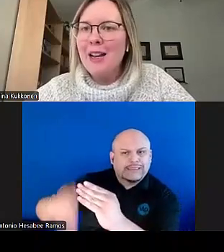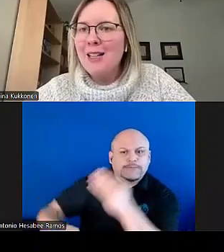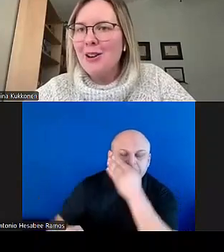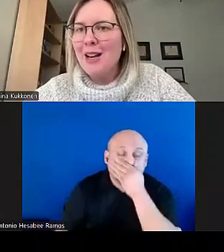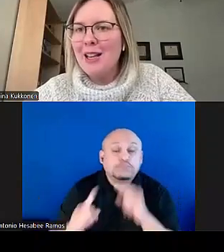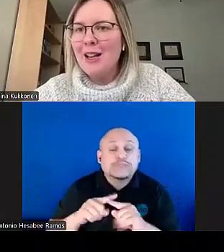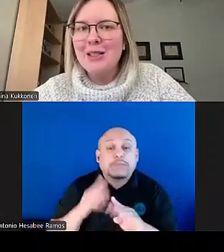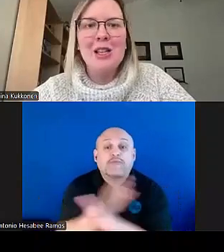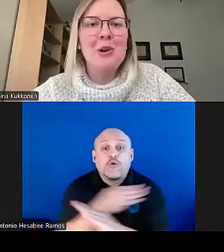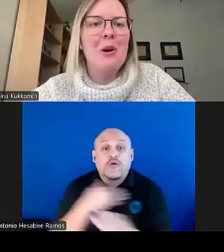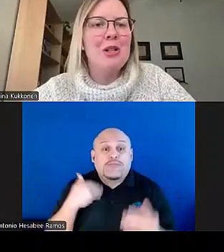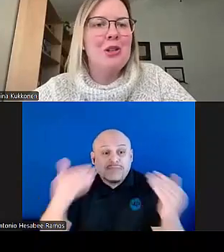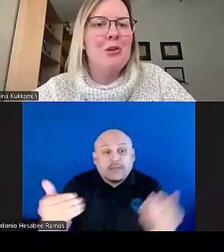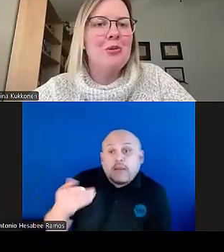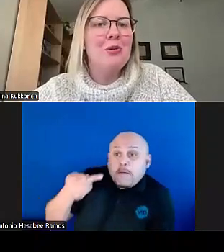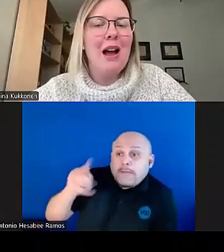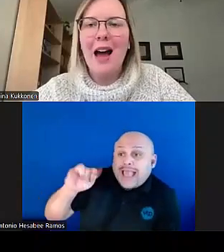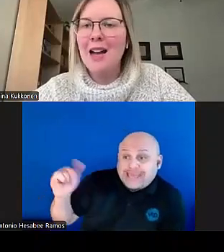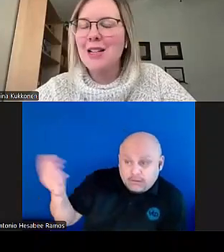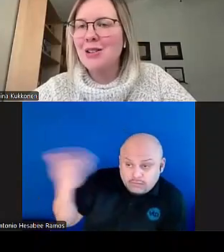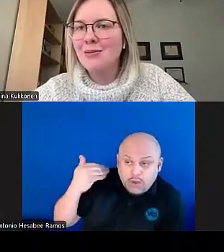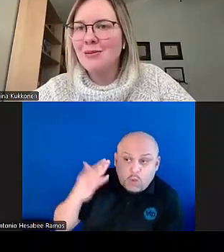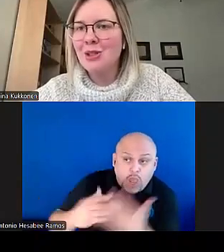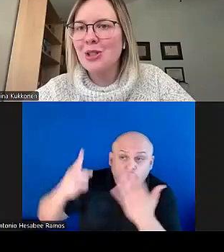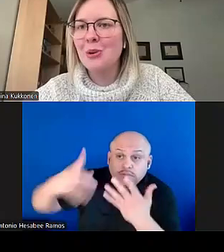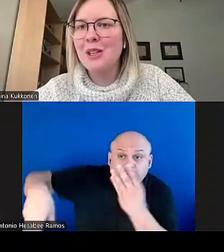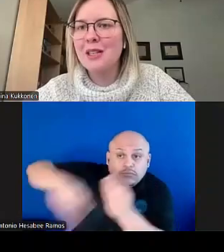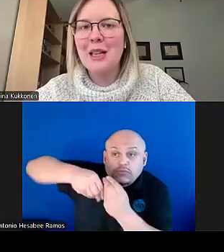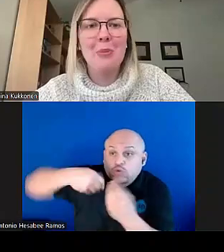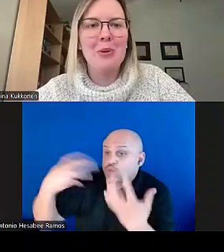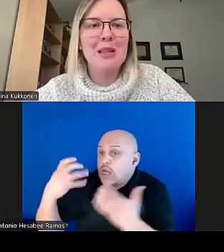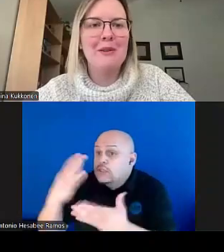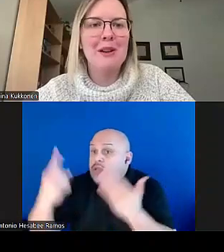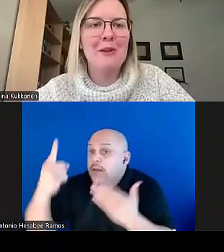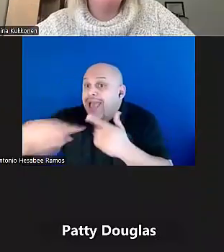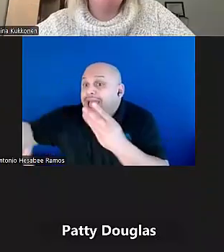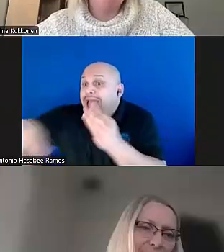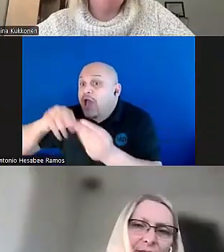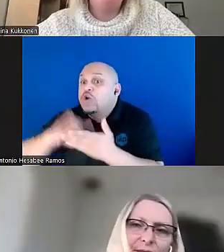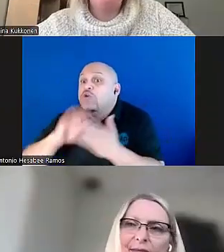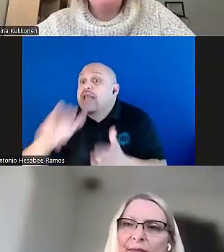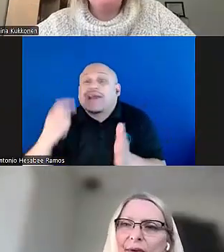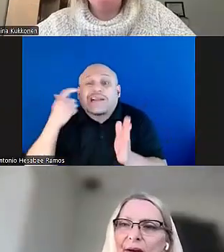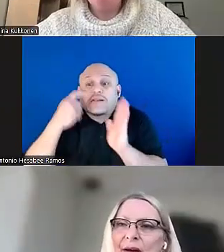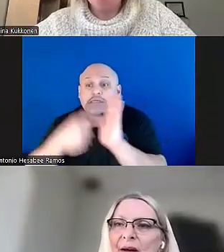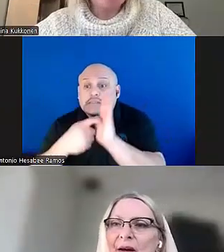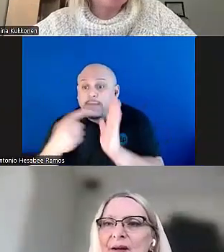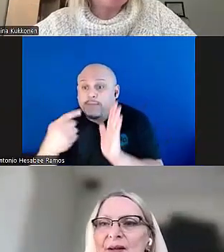Patty, is there anything else that you want to add to these examples that I've given?